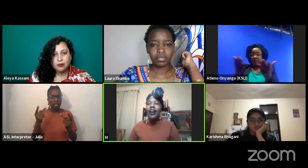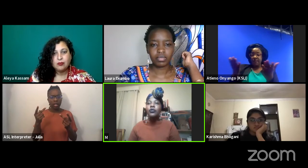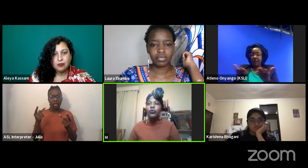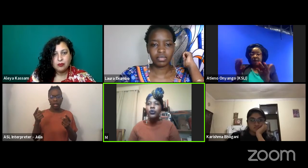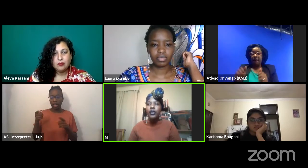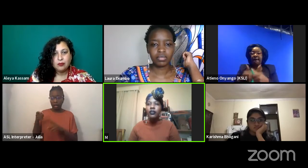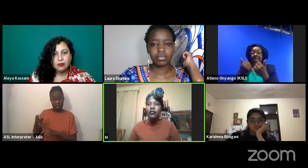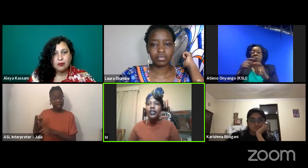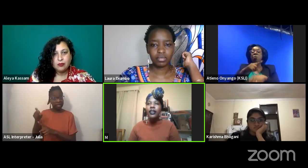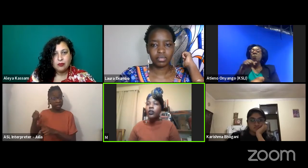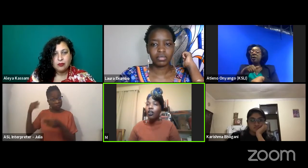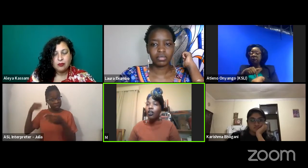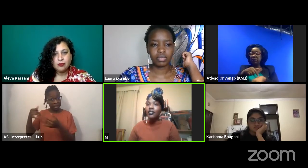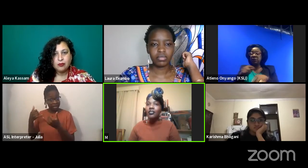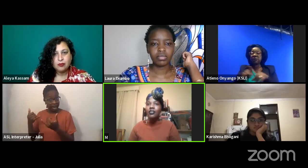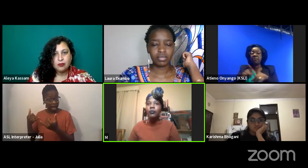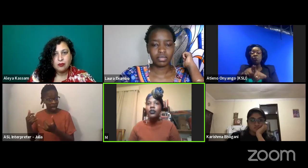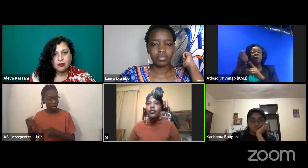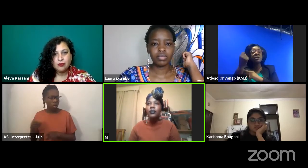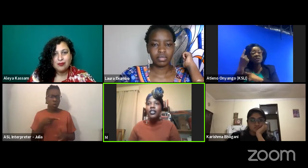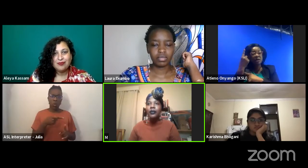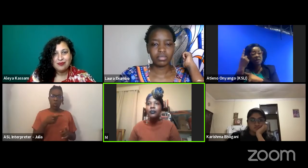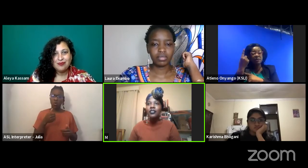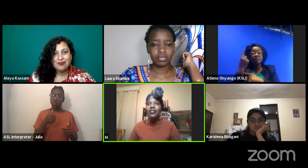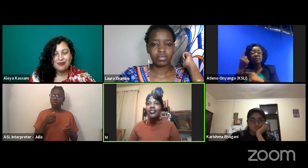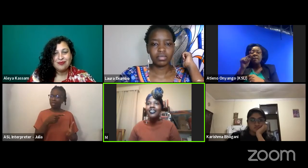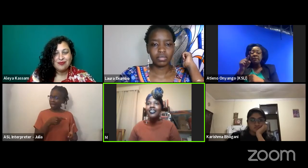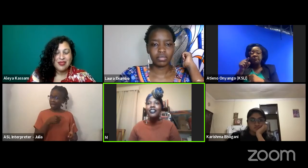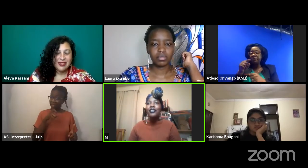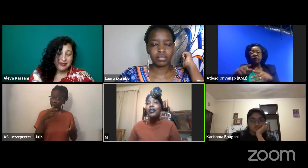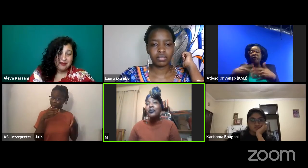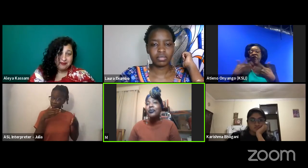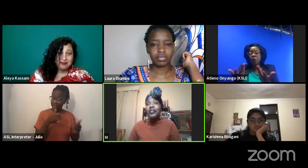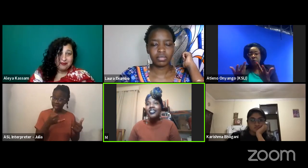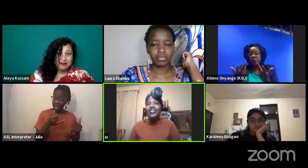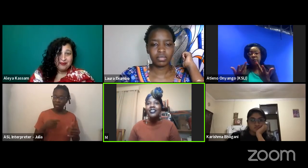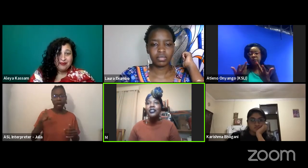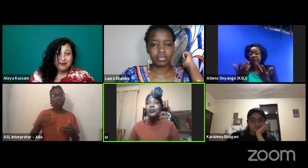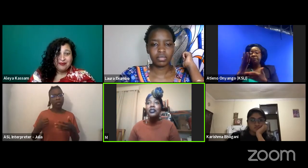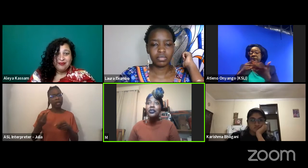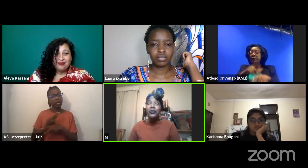and to really understand what it costs, because sometimes you love the work, so you just wanna do it.